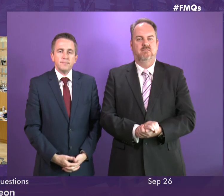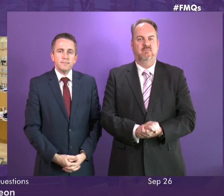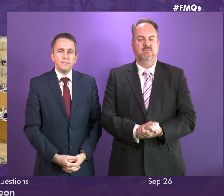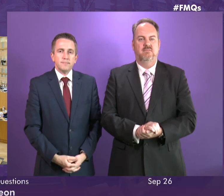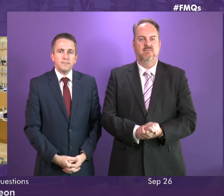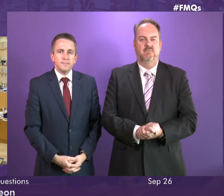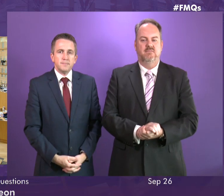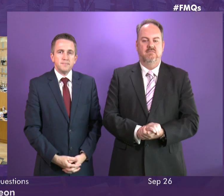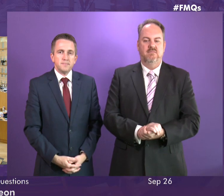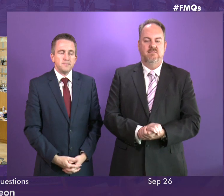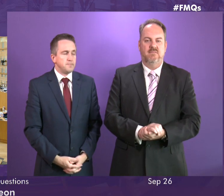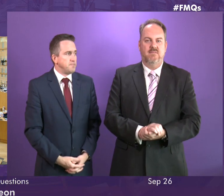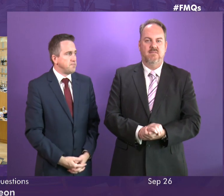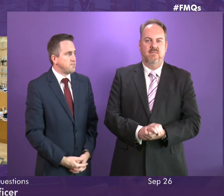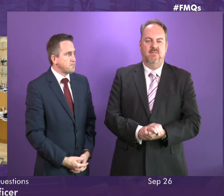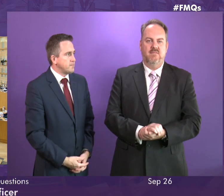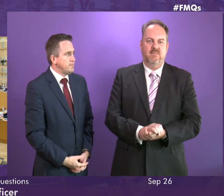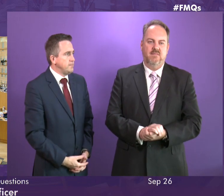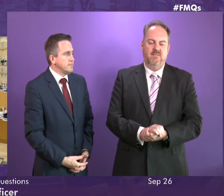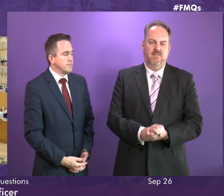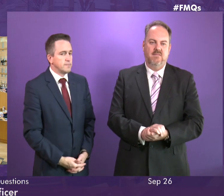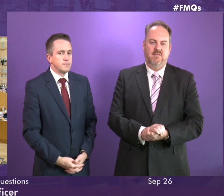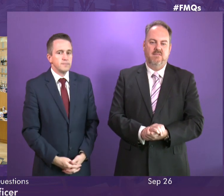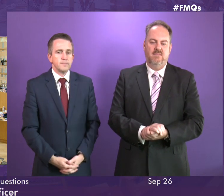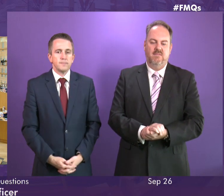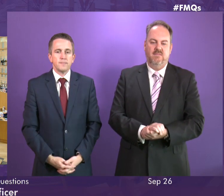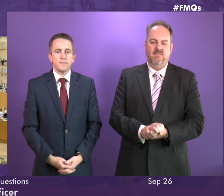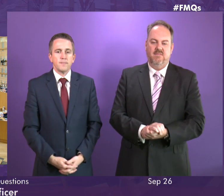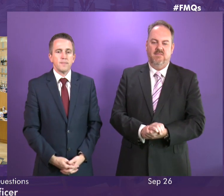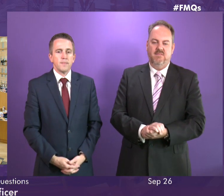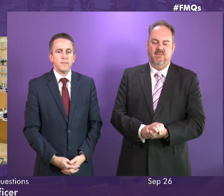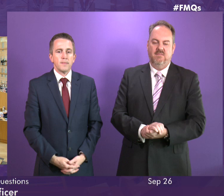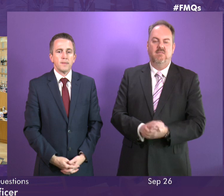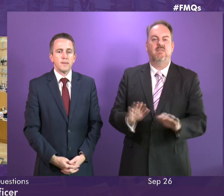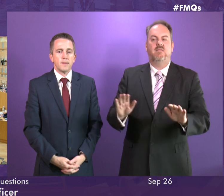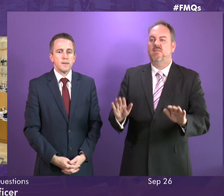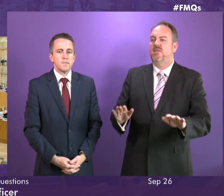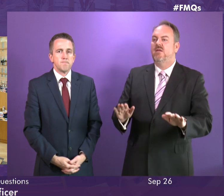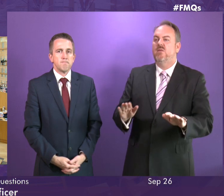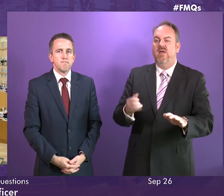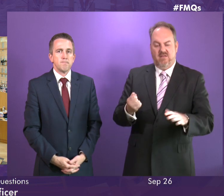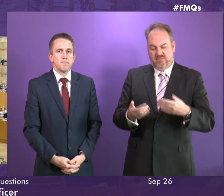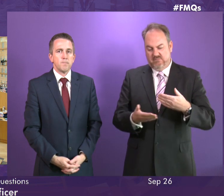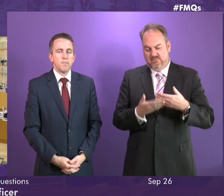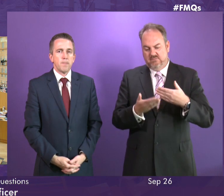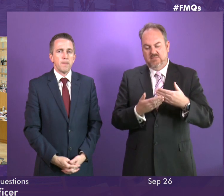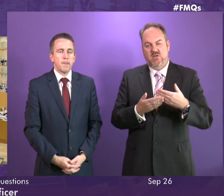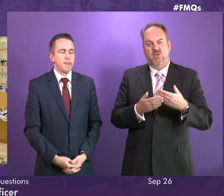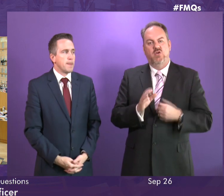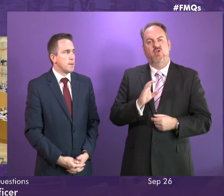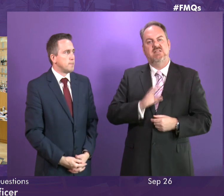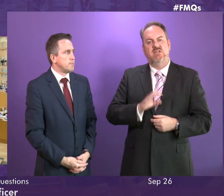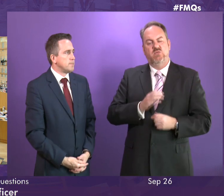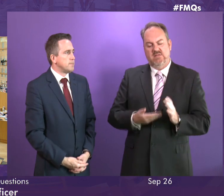The Presiding Officer: We have a few constituency supplementary questions.